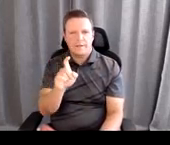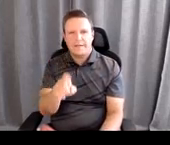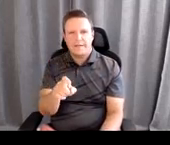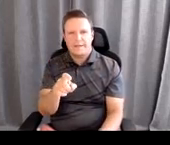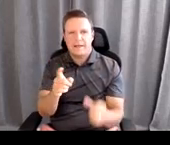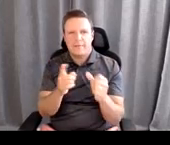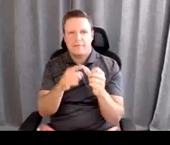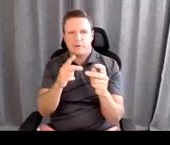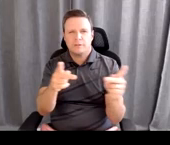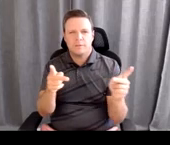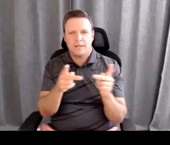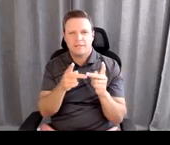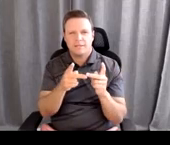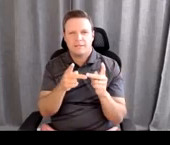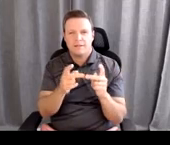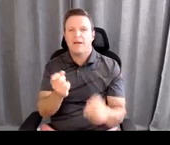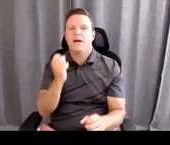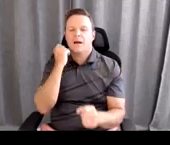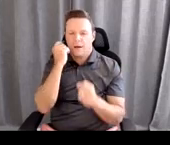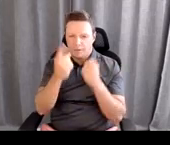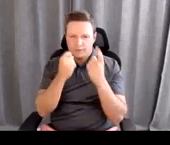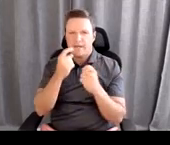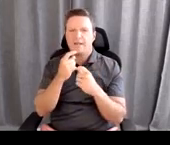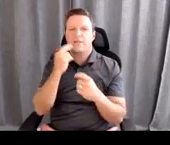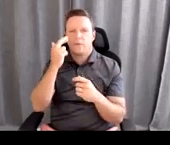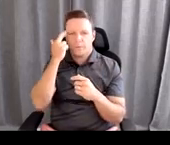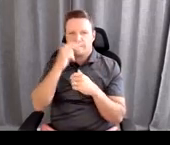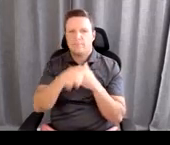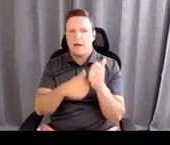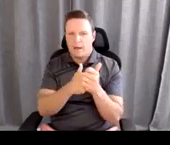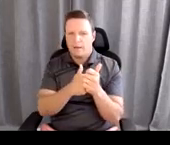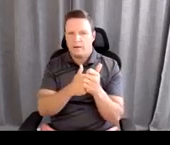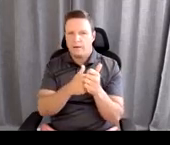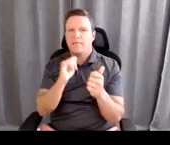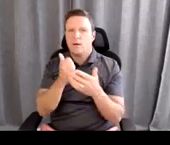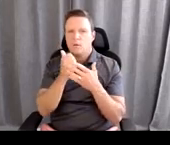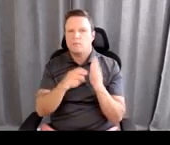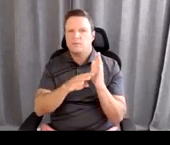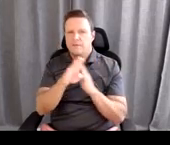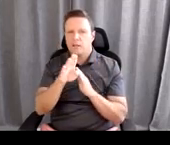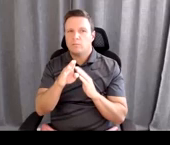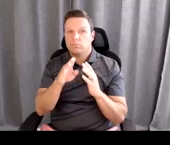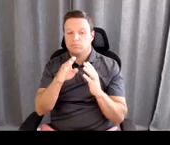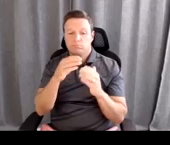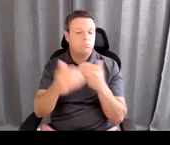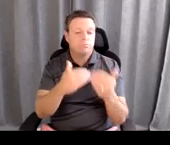Understanding those root causes can help them to develop these courses of action. And that's where project proposals can come in.